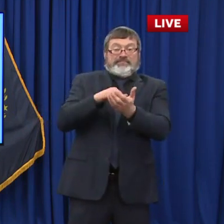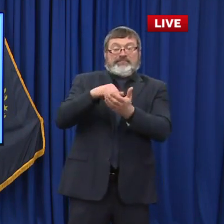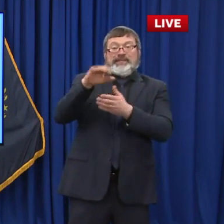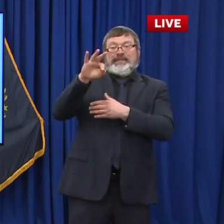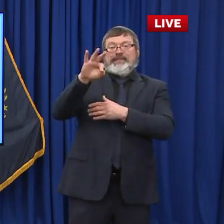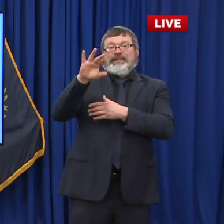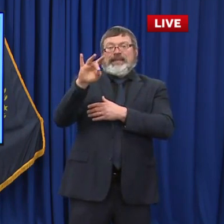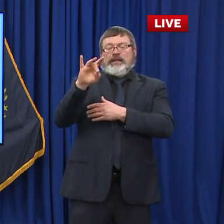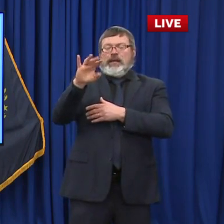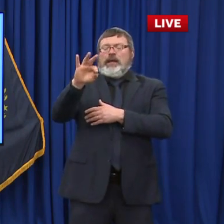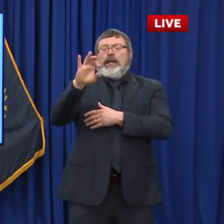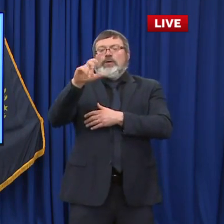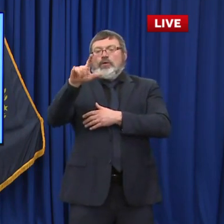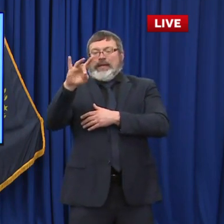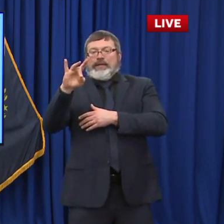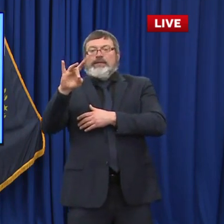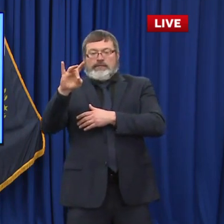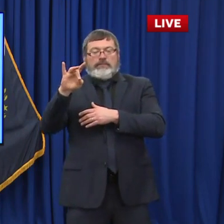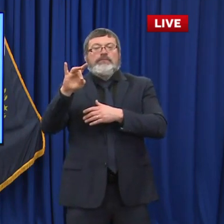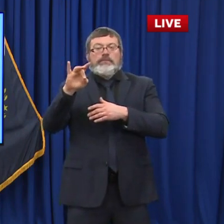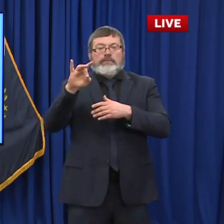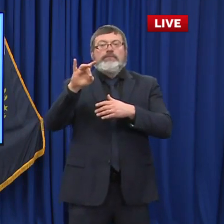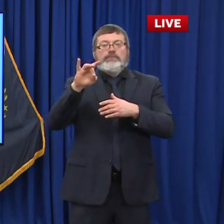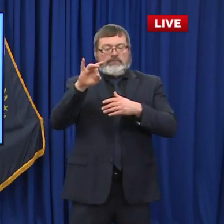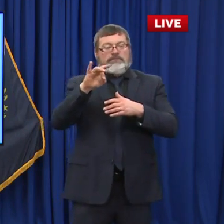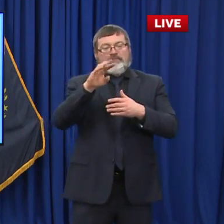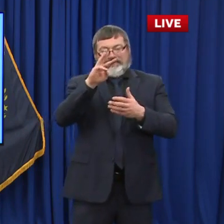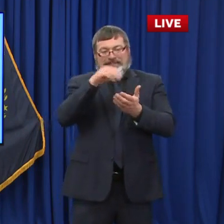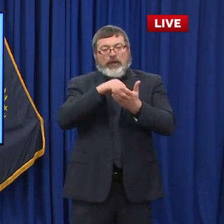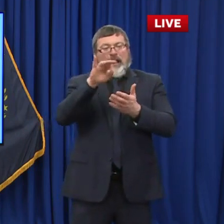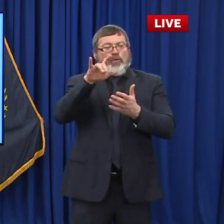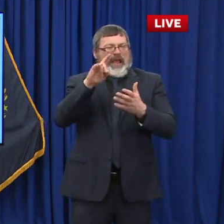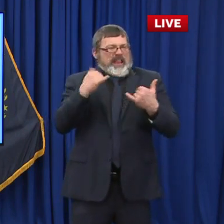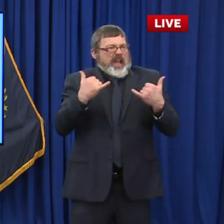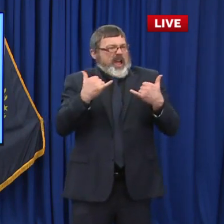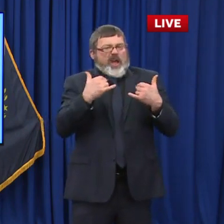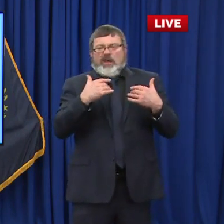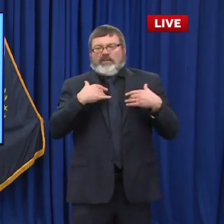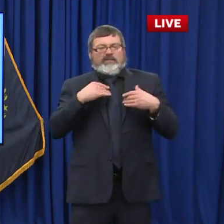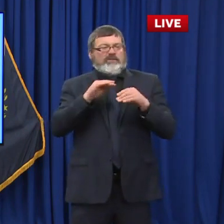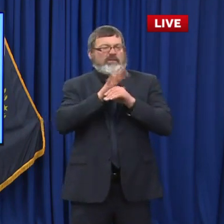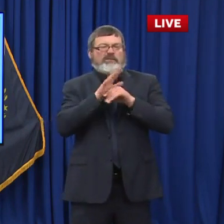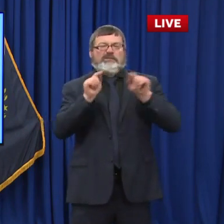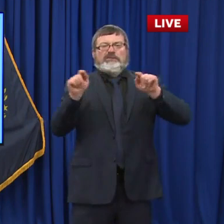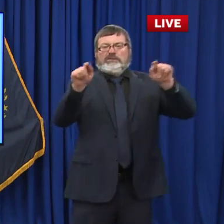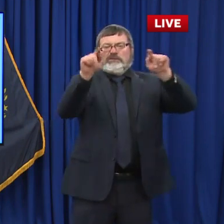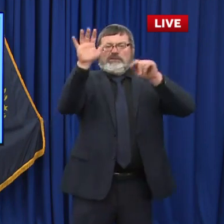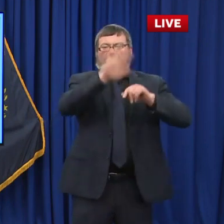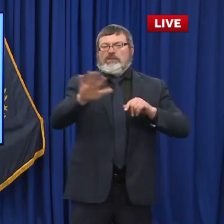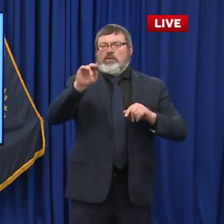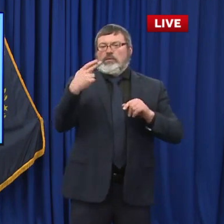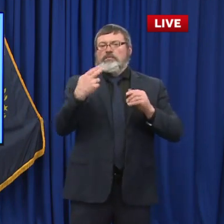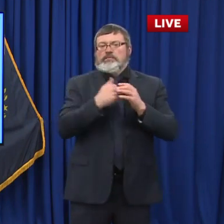WE HAVE 6000 PEOPLE WITH ACTIVE INFECTION.